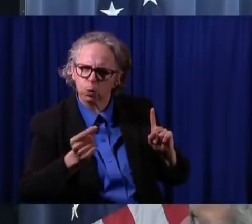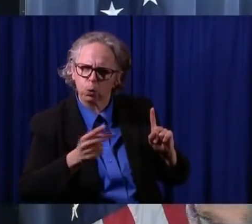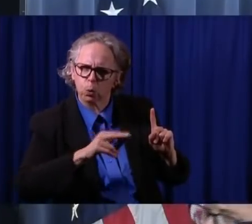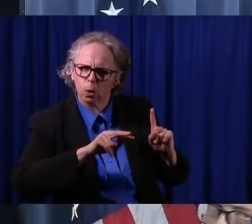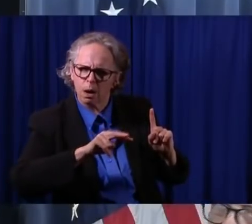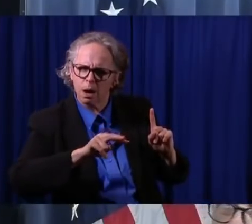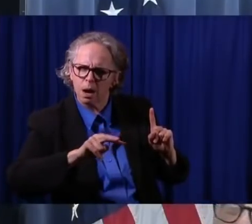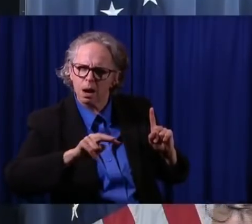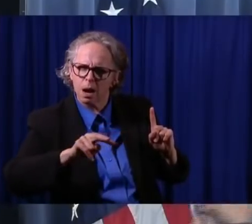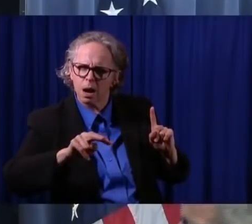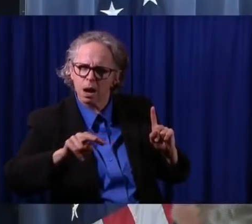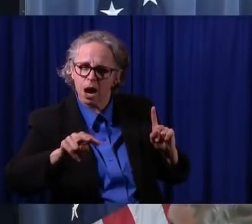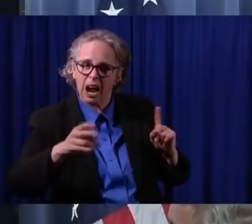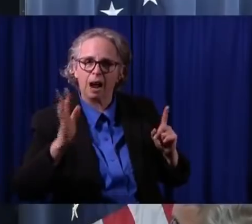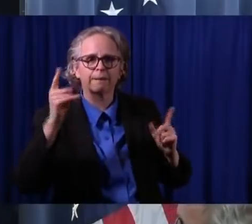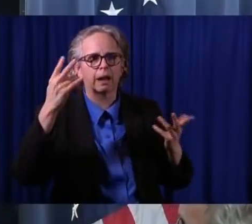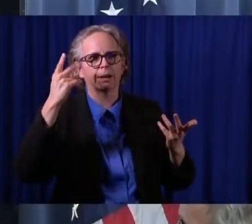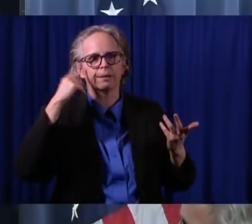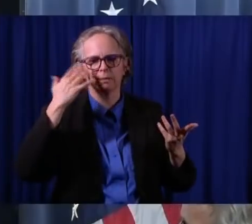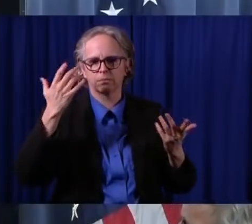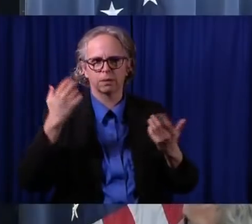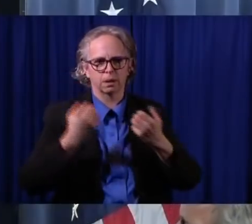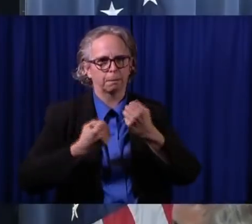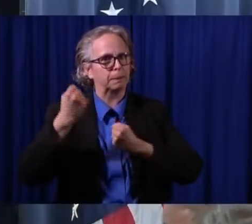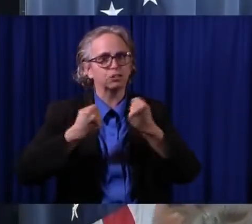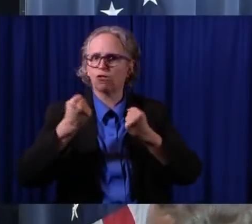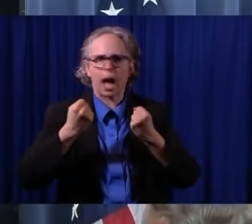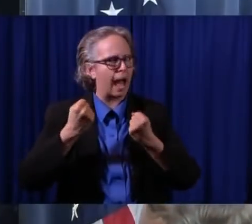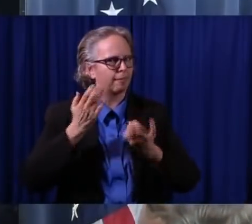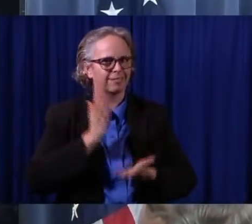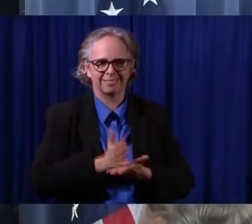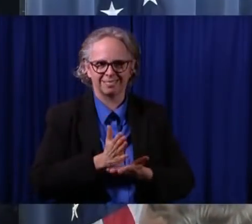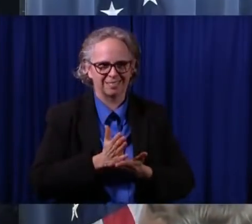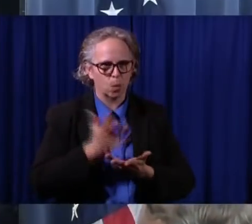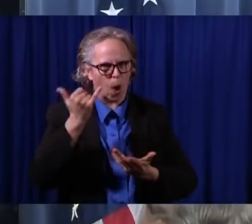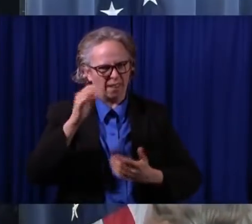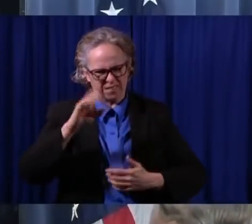IT WAS IN JANUARY, OR FEBRUARY 1, I GUESS.